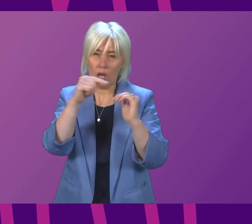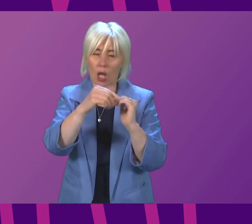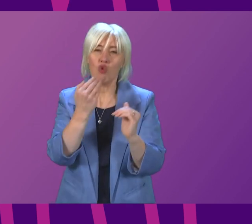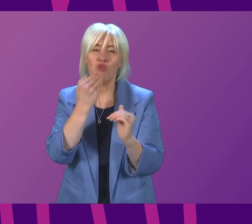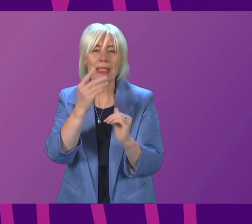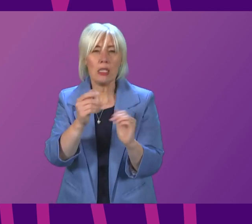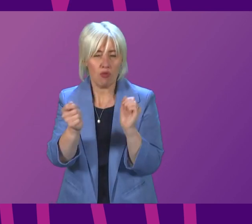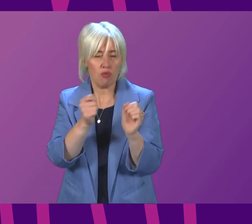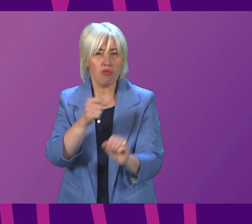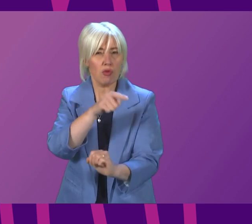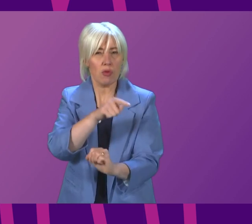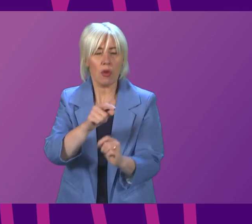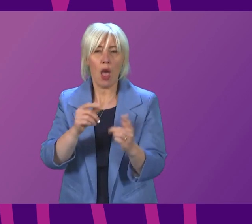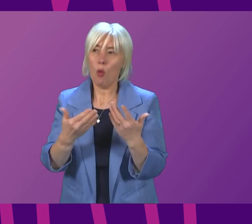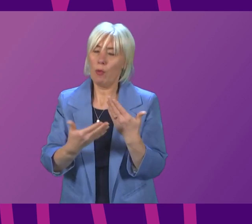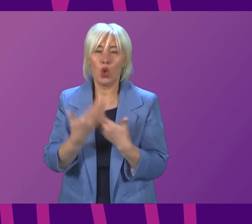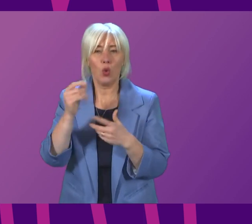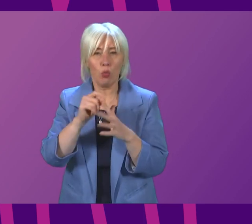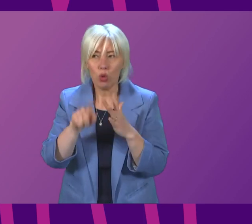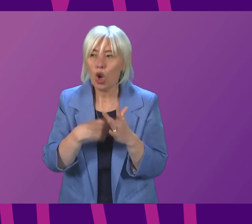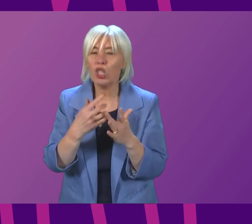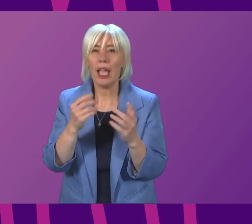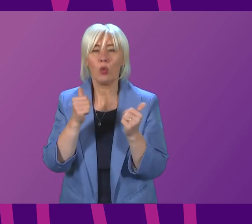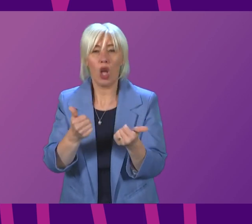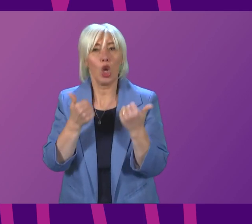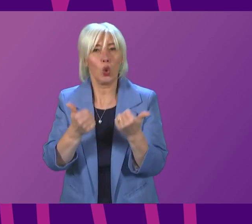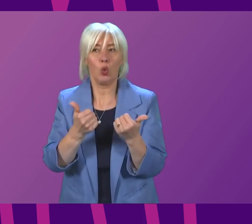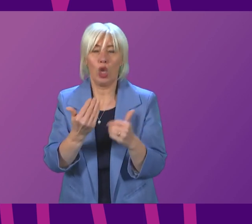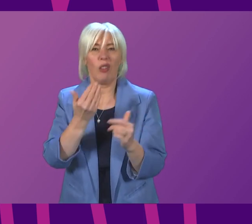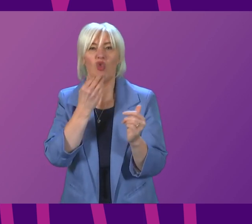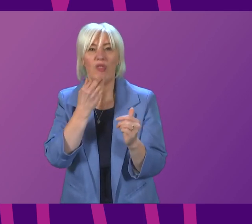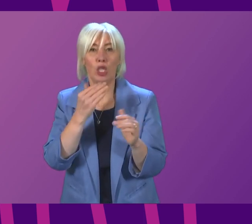to deliver projects that I know will help to create the good green jobs that are needed in the region.